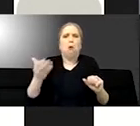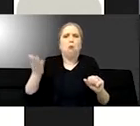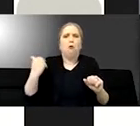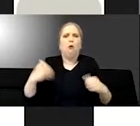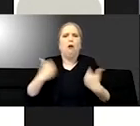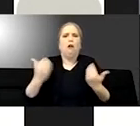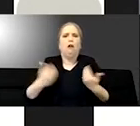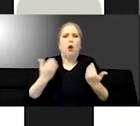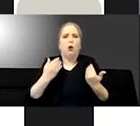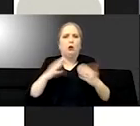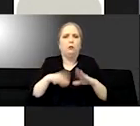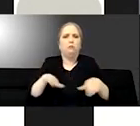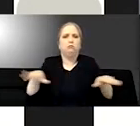Sorry, 1968. And then there was a fire. And when the camp reopened in 19 70.